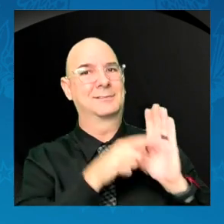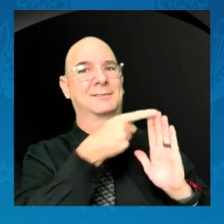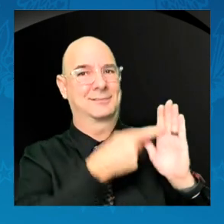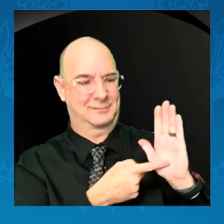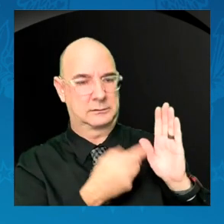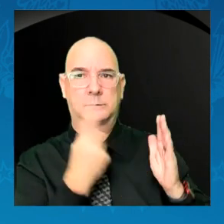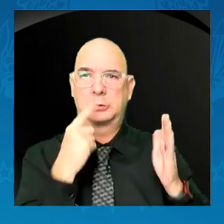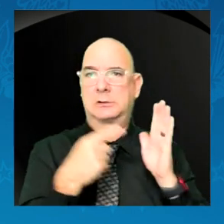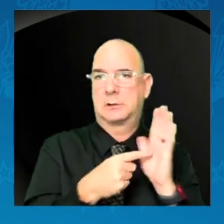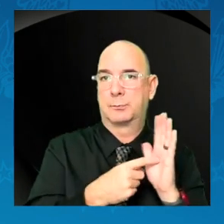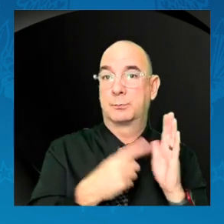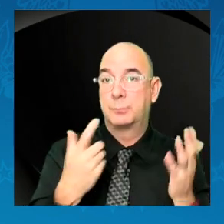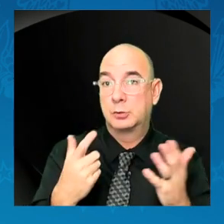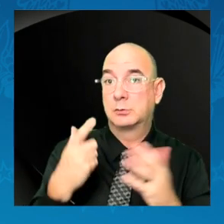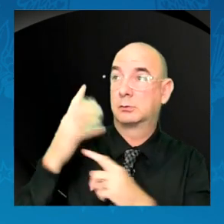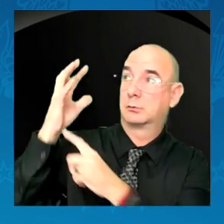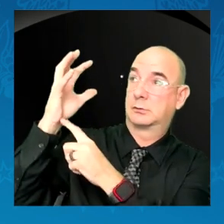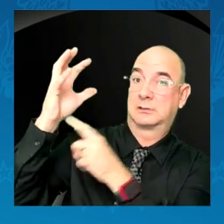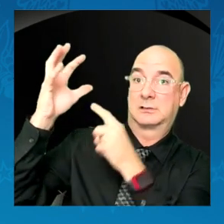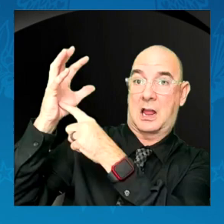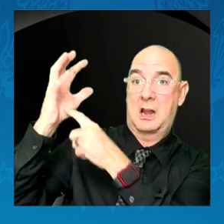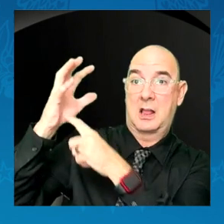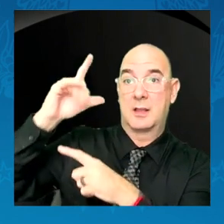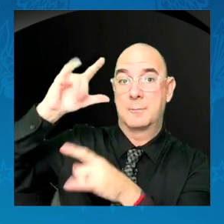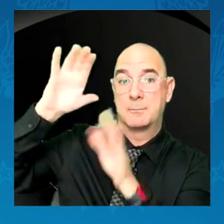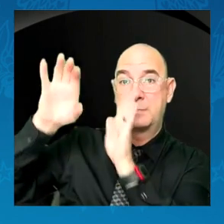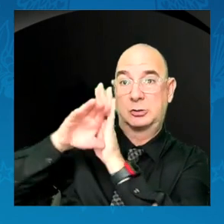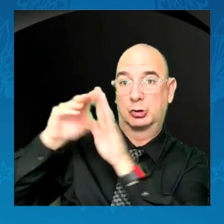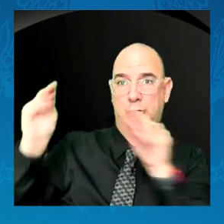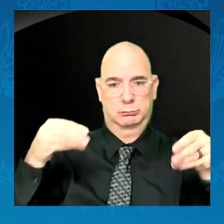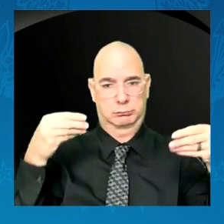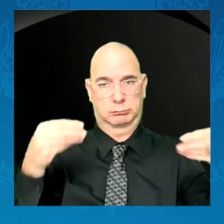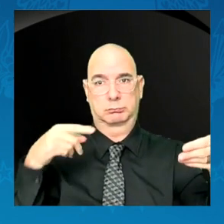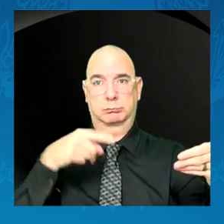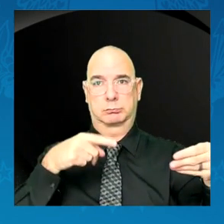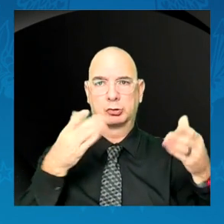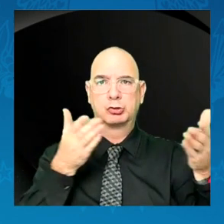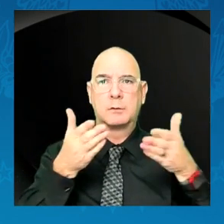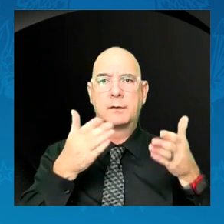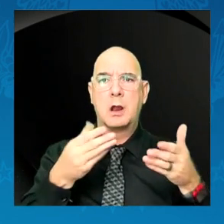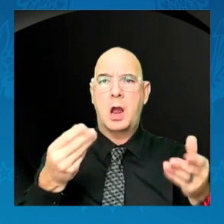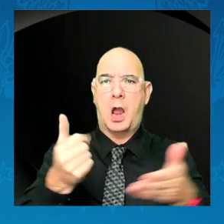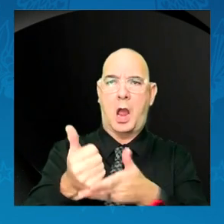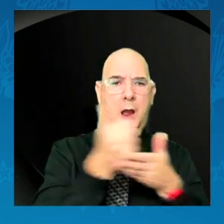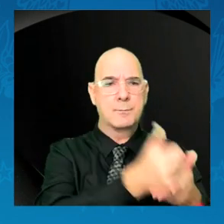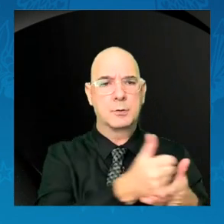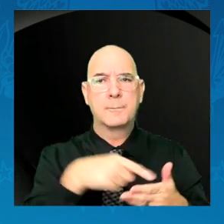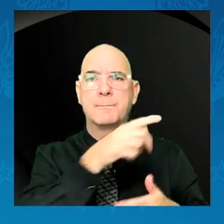but that imagery and location services is allowing American farmers to utilize climate smart agricultural practices.